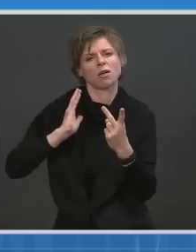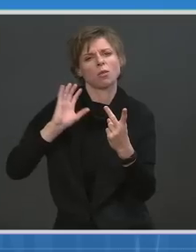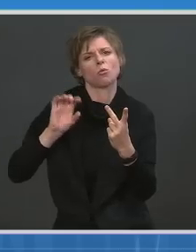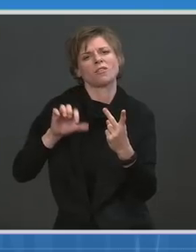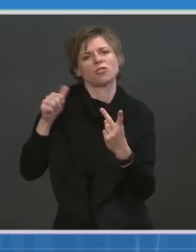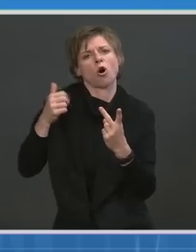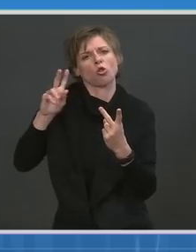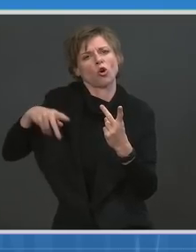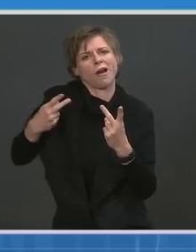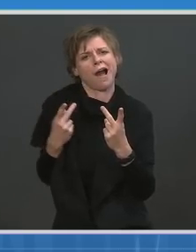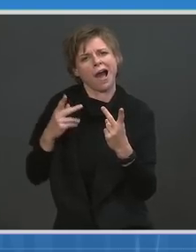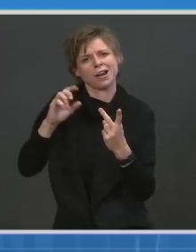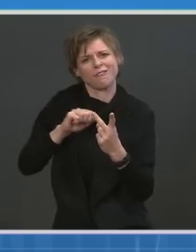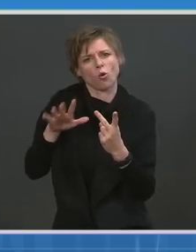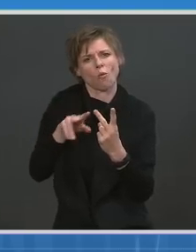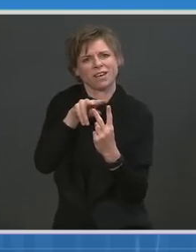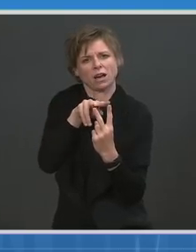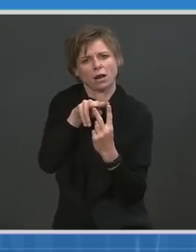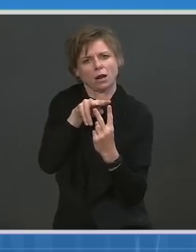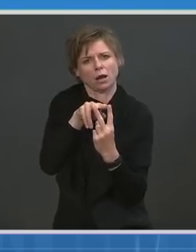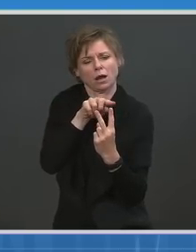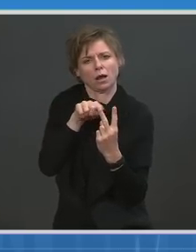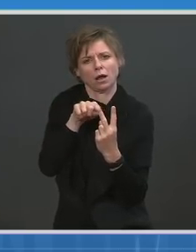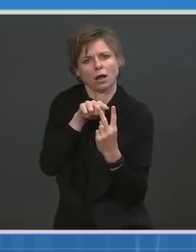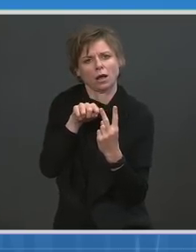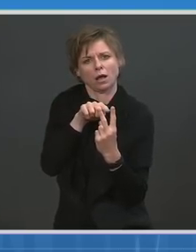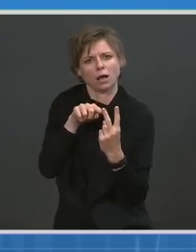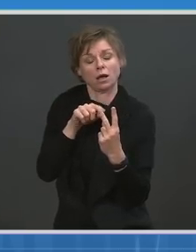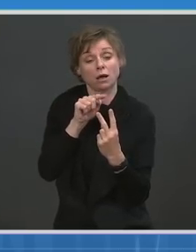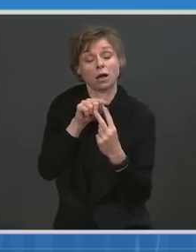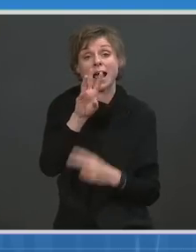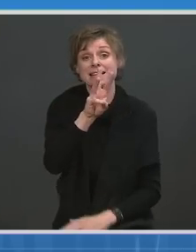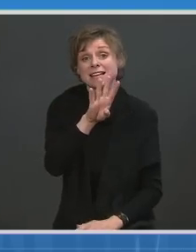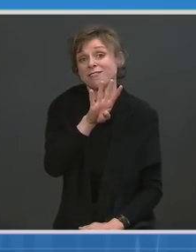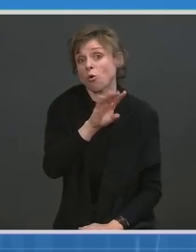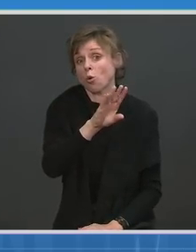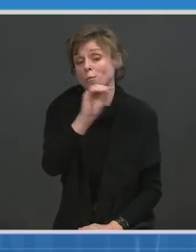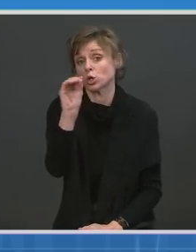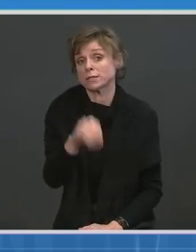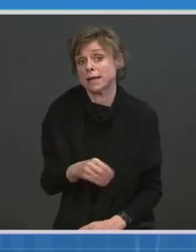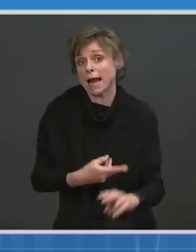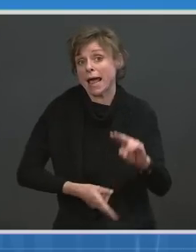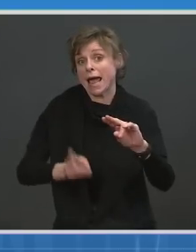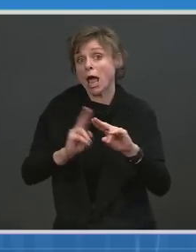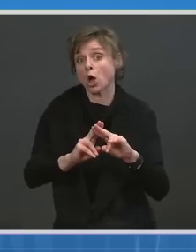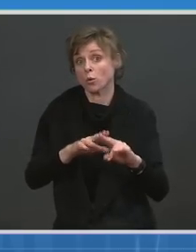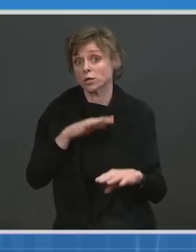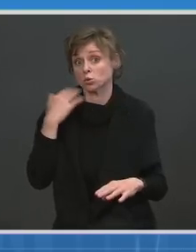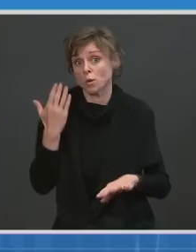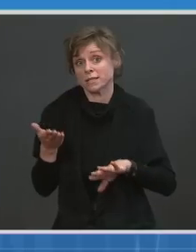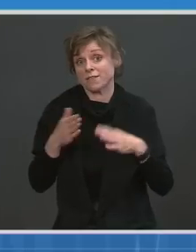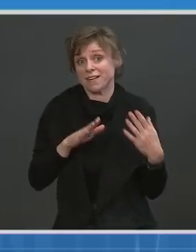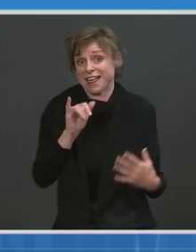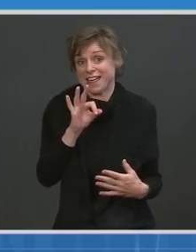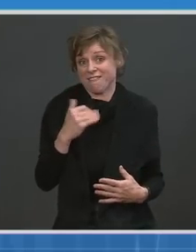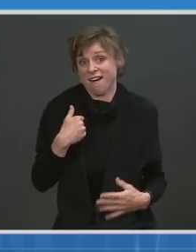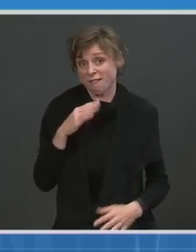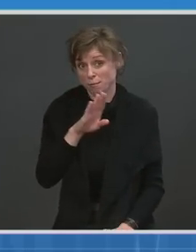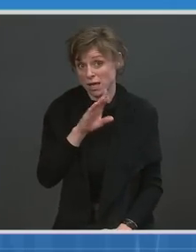there was a 64 percent increased risk of death for those with the B117. Next slide.